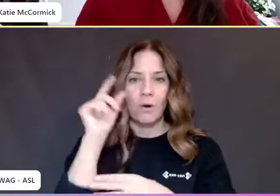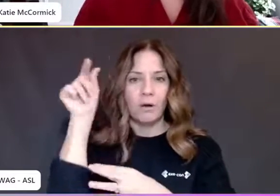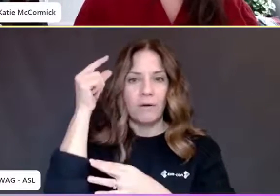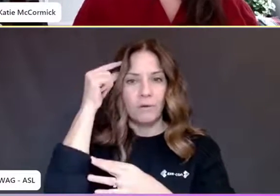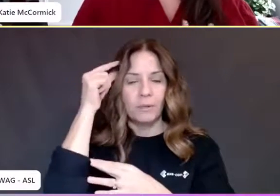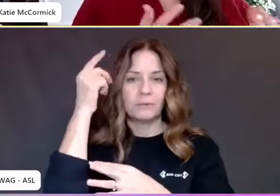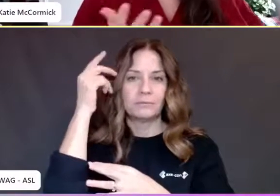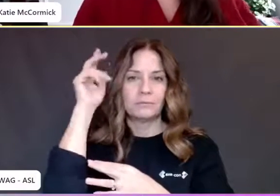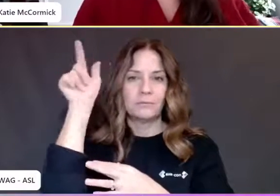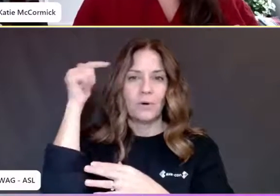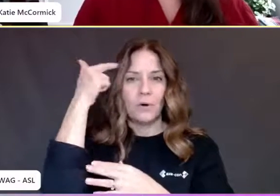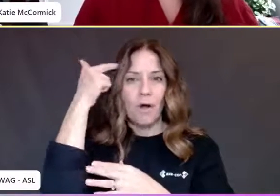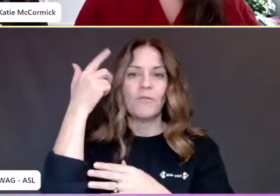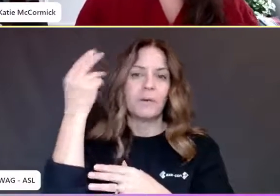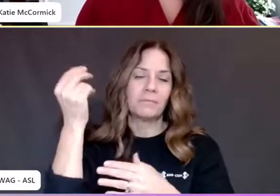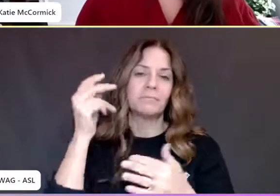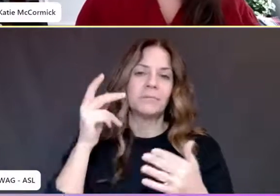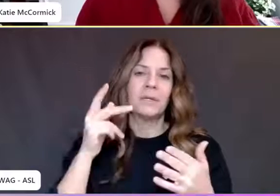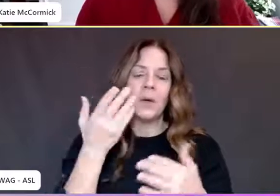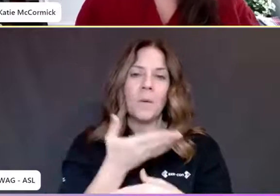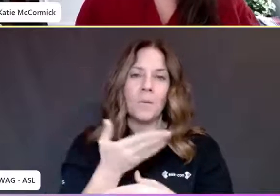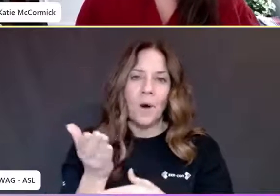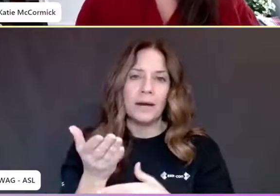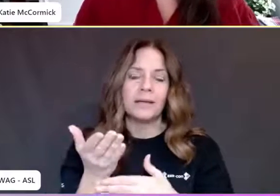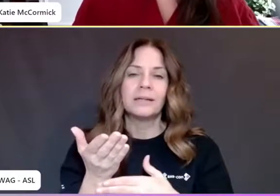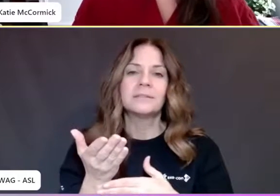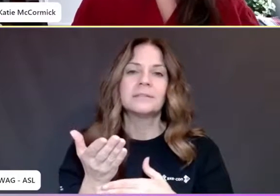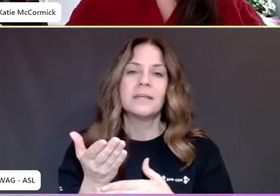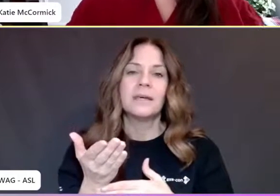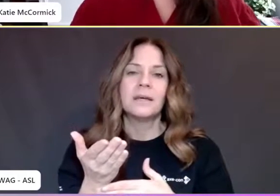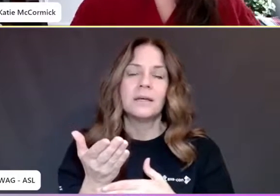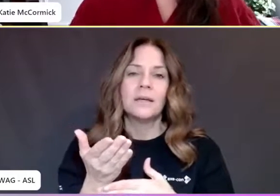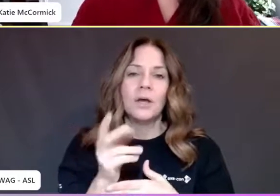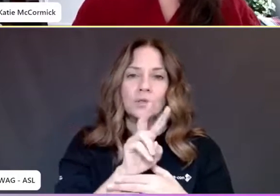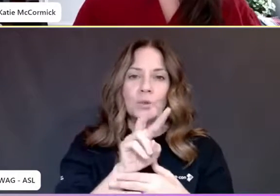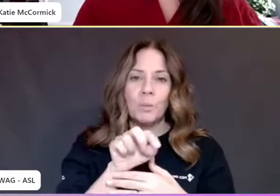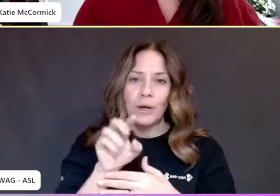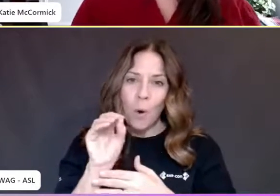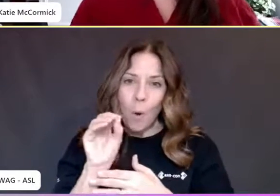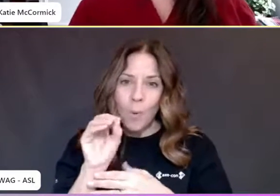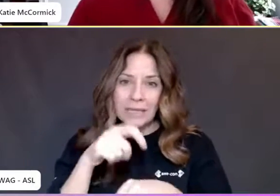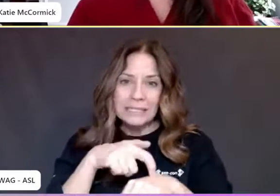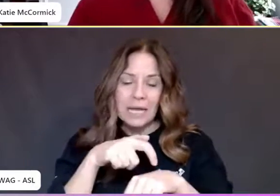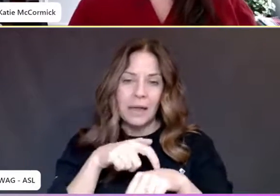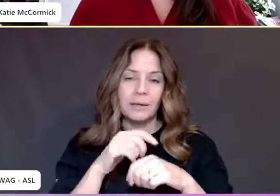McCormick] Similarly my first engineering roles was at for